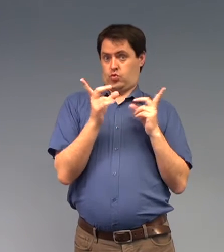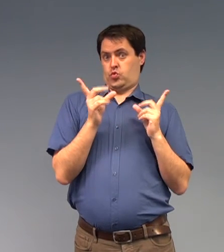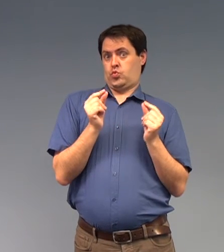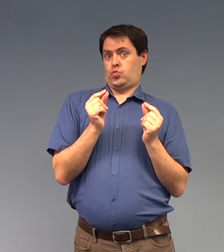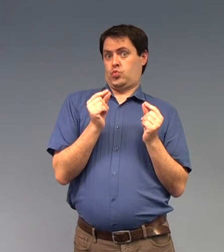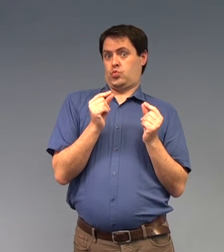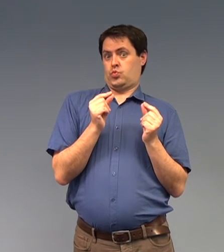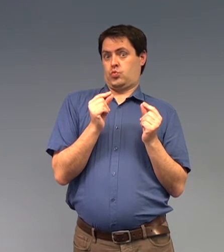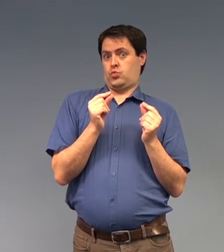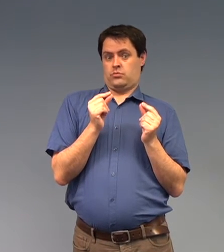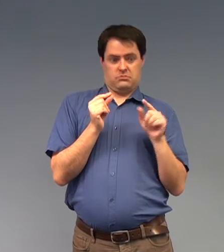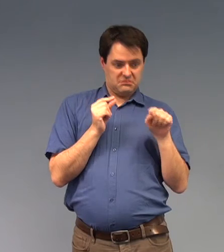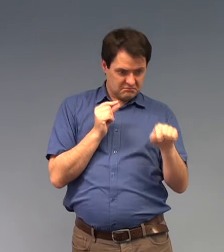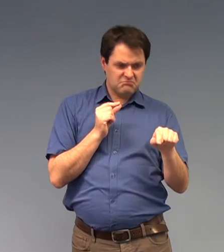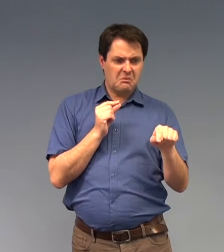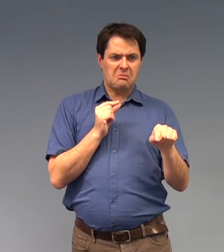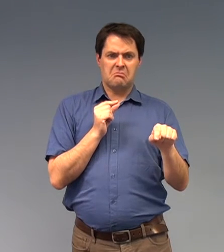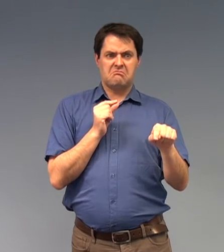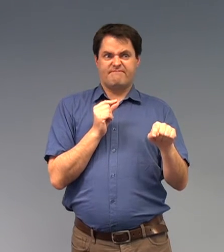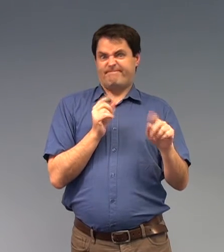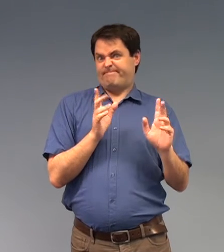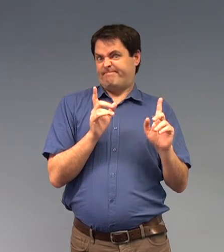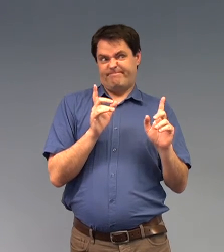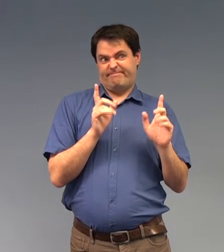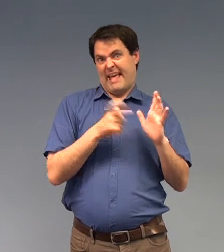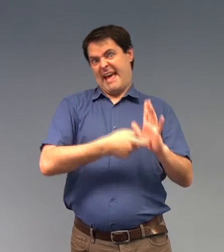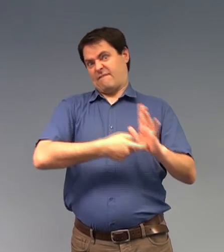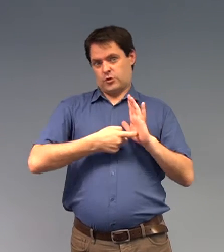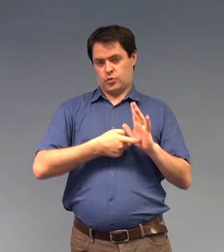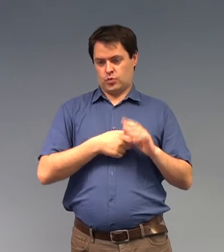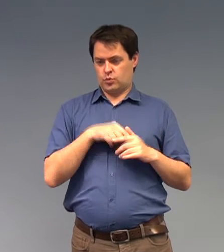because they're grammatically required by the language.